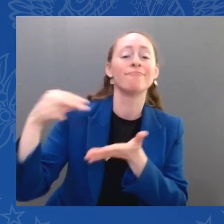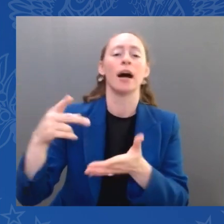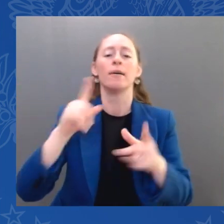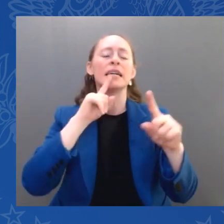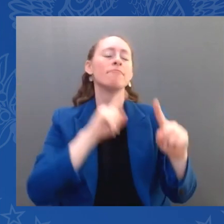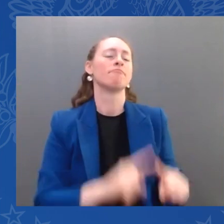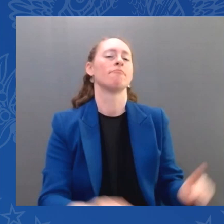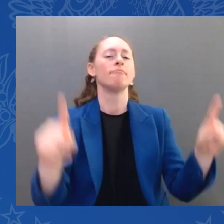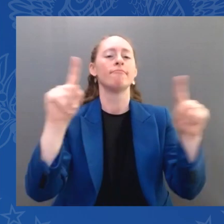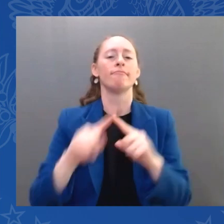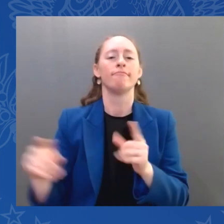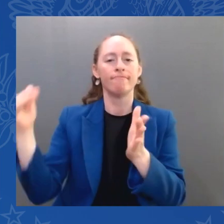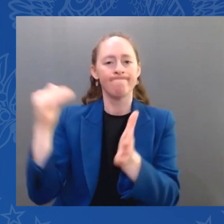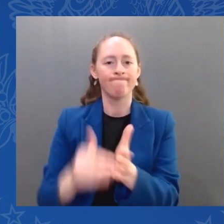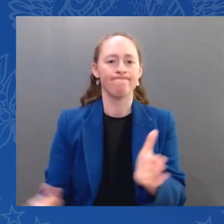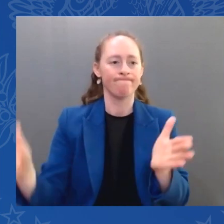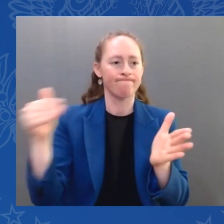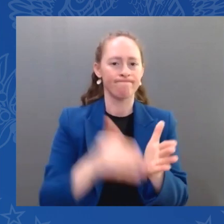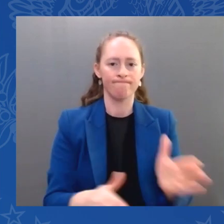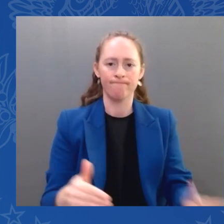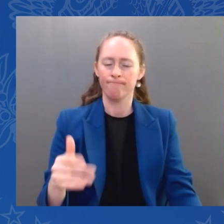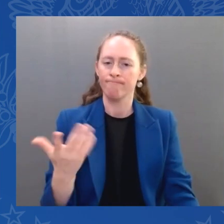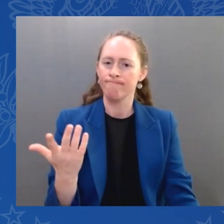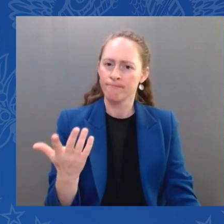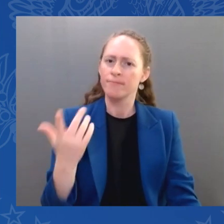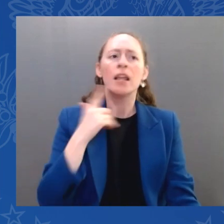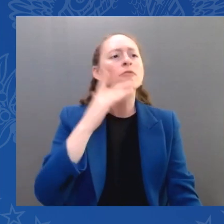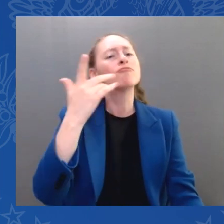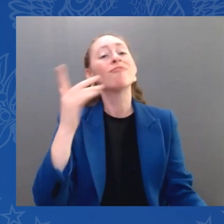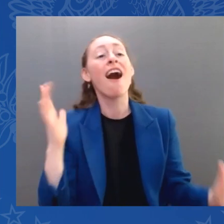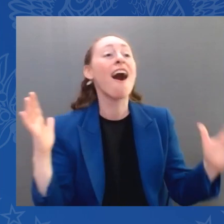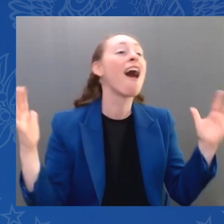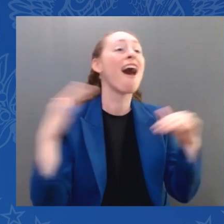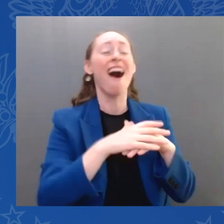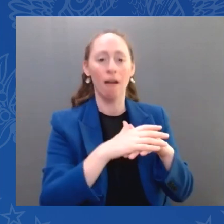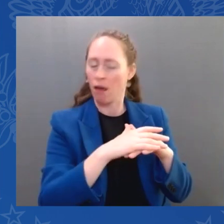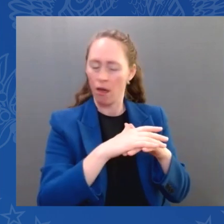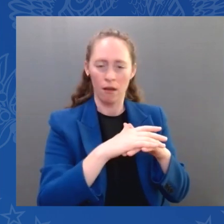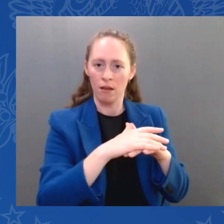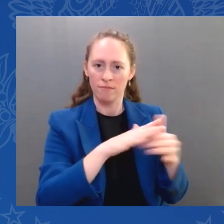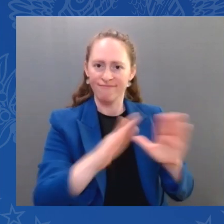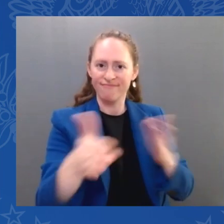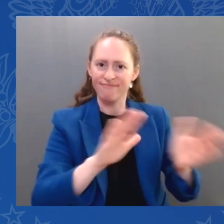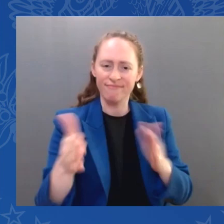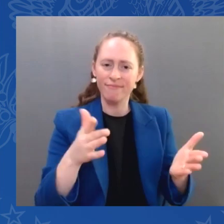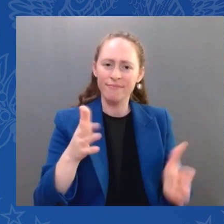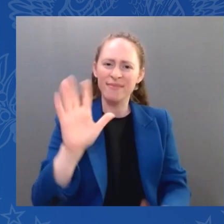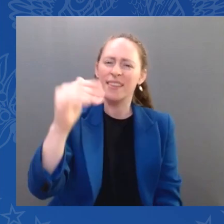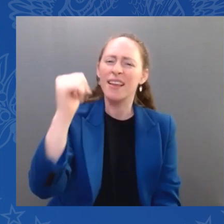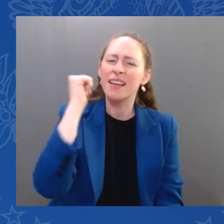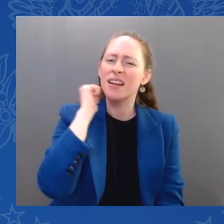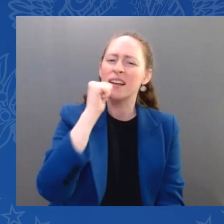where, every day, tragic killings that don't make the headlines are more than passing mention --